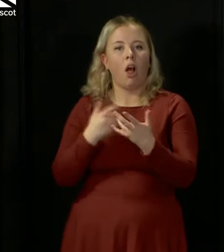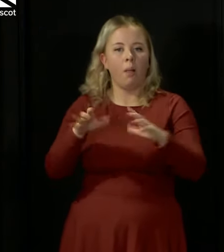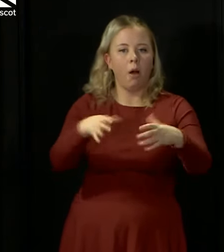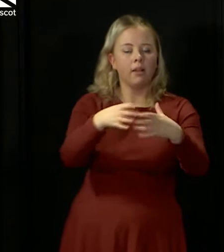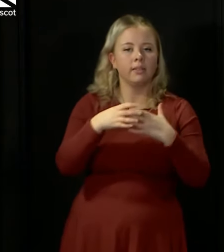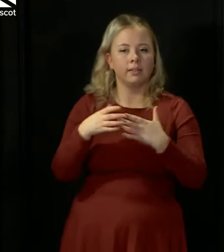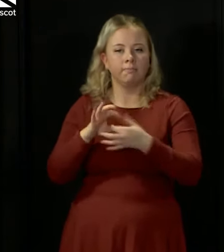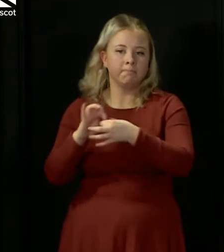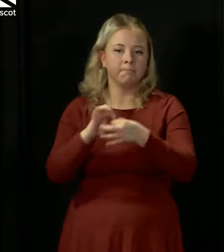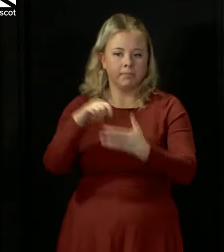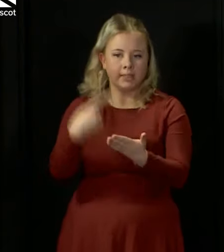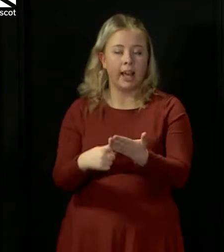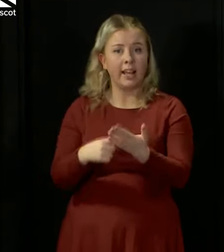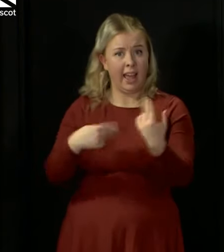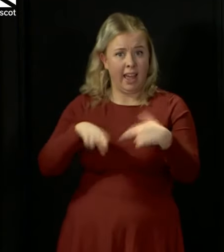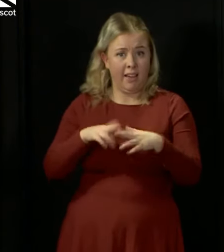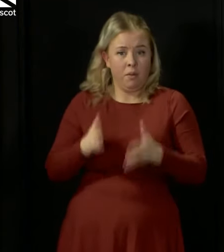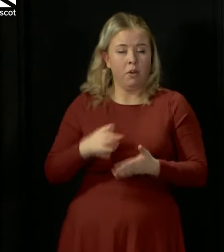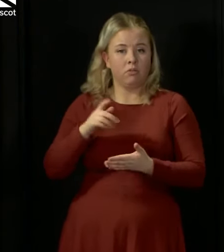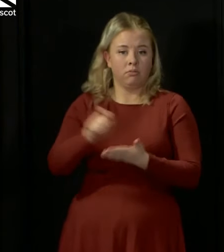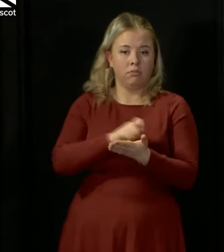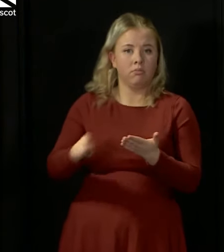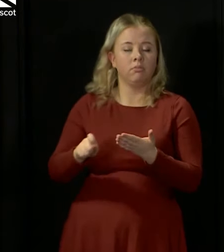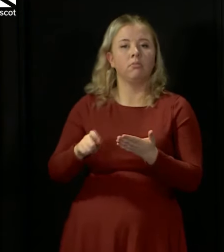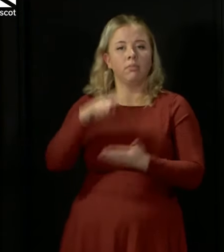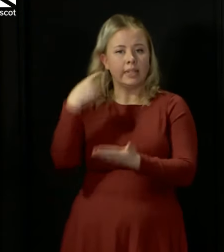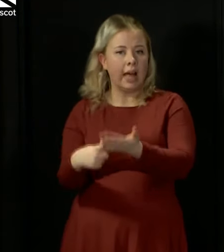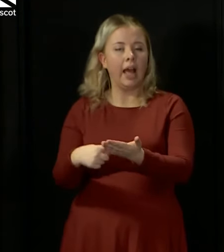taken, then we will cross that bridge when we come to it. My starting point is, election